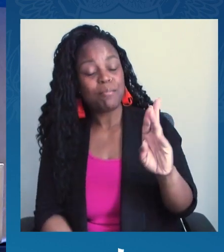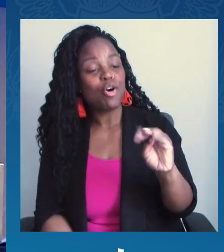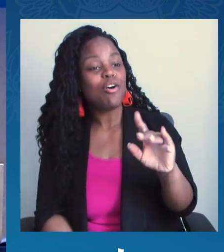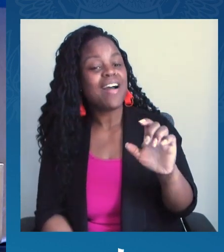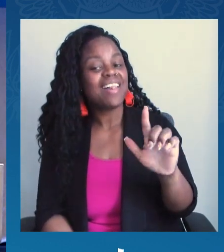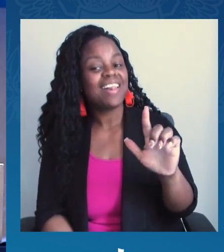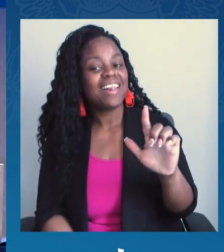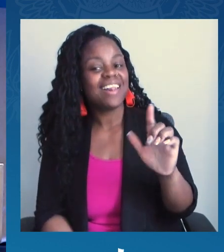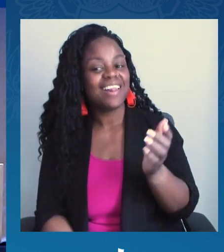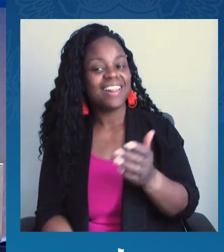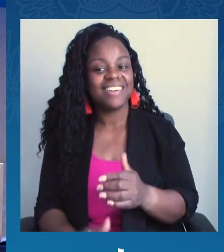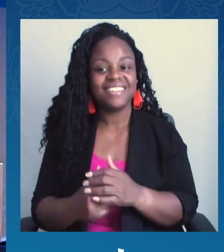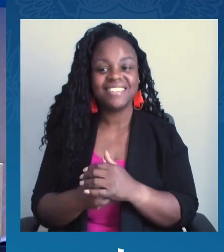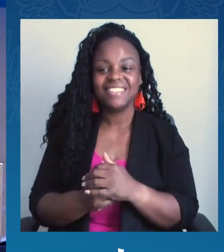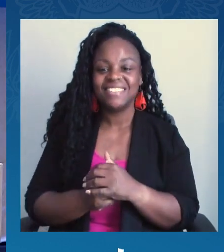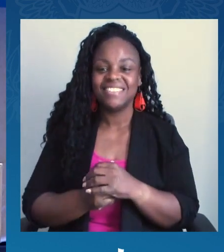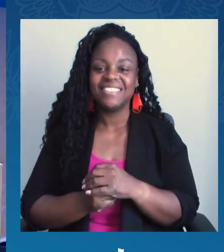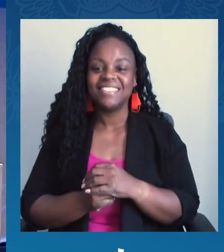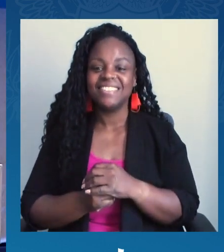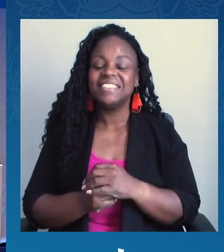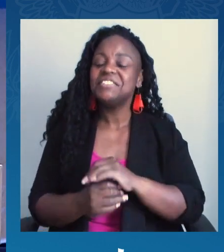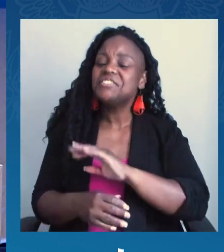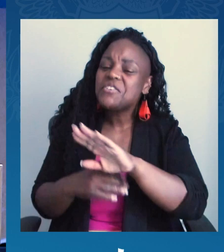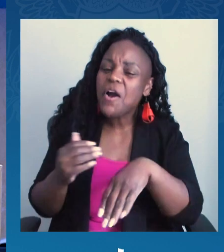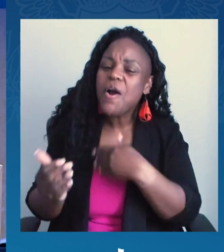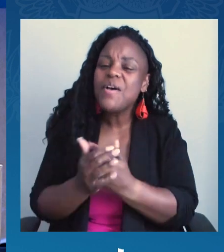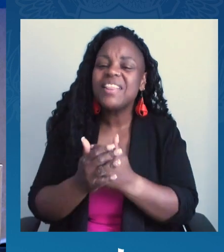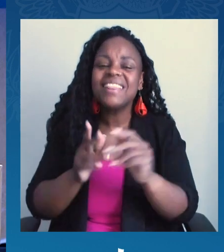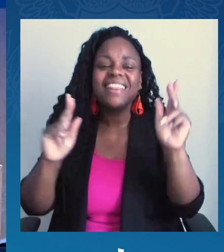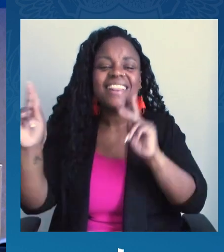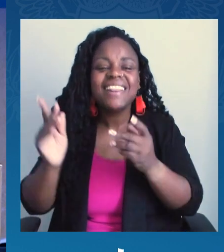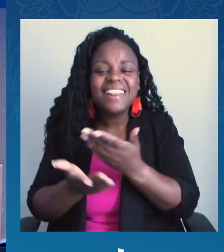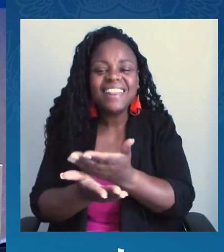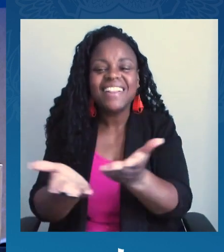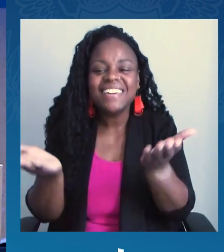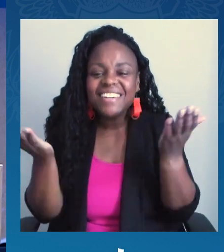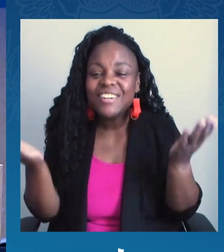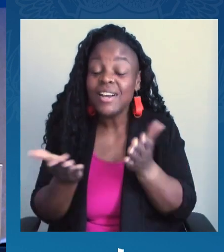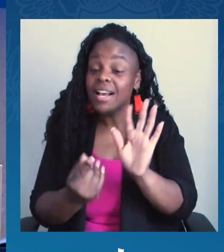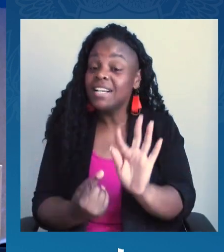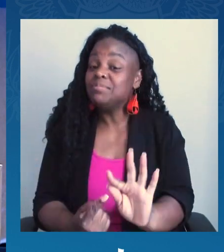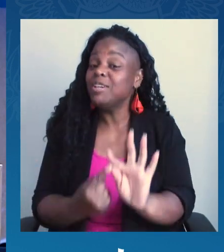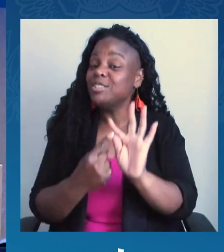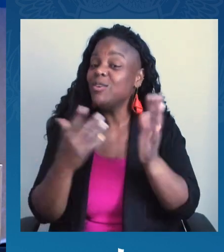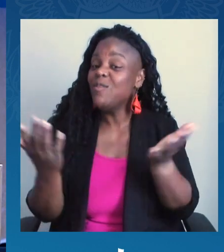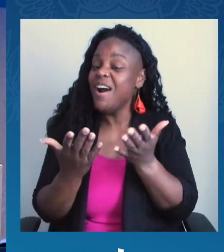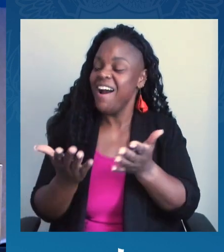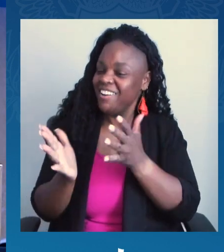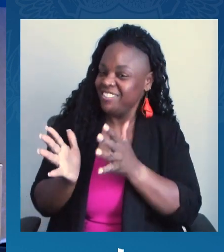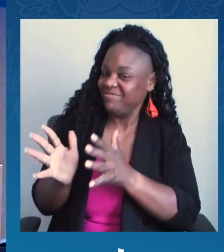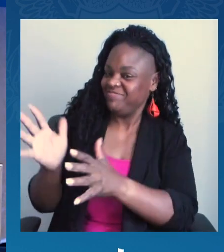To all the guests that are present. But a special shout out to all the presidents of the local chapters across the nation